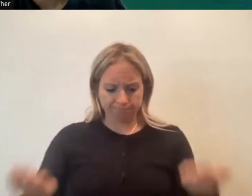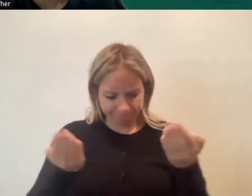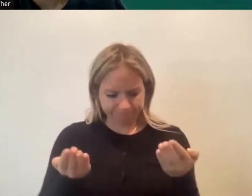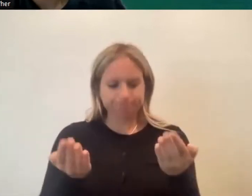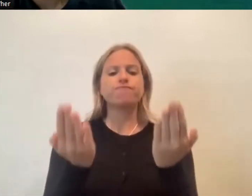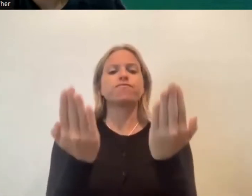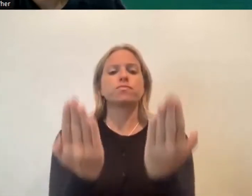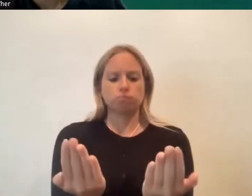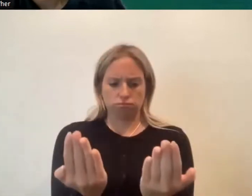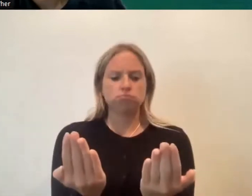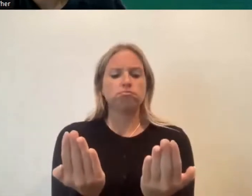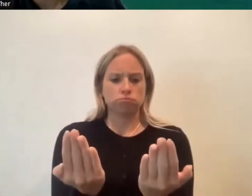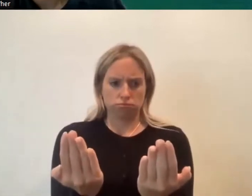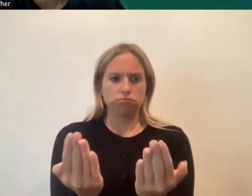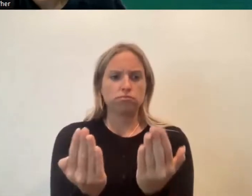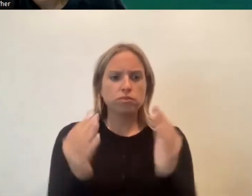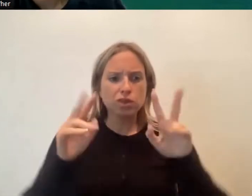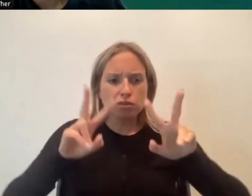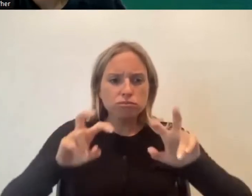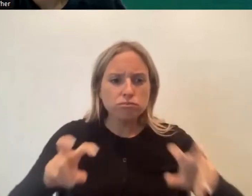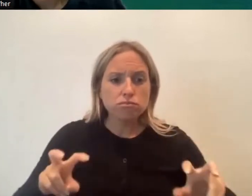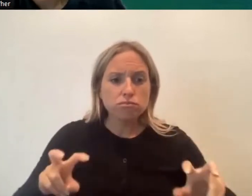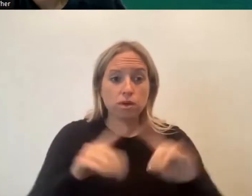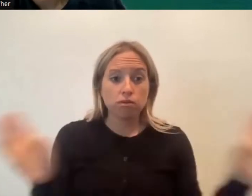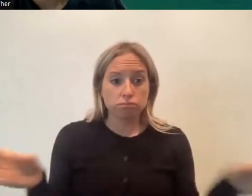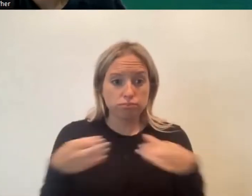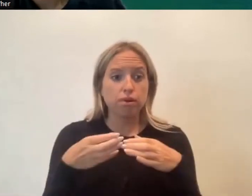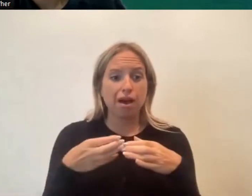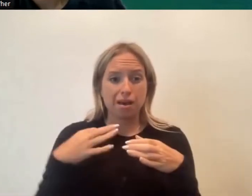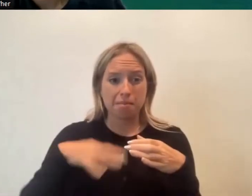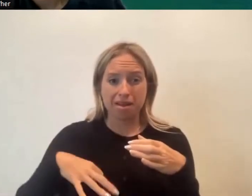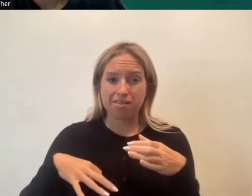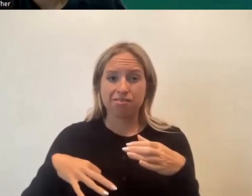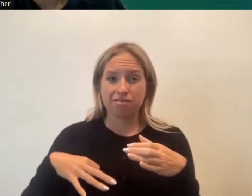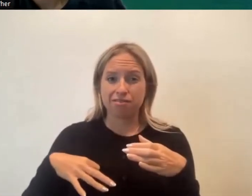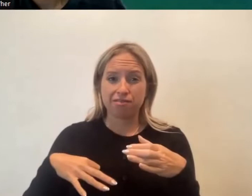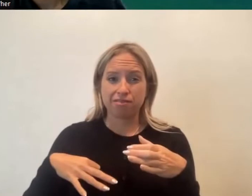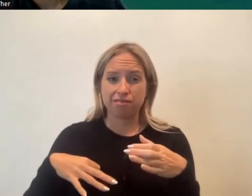The combined benefits, however, we will never total...